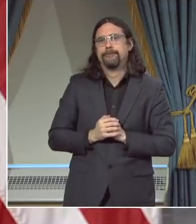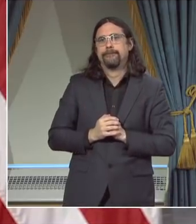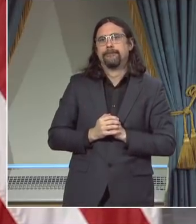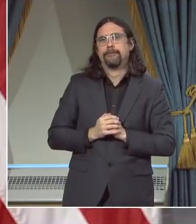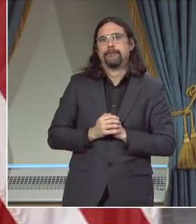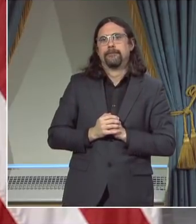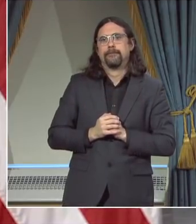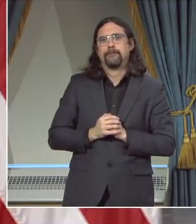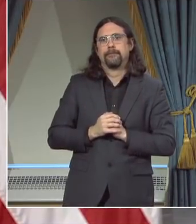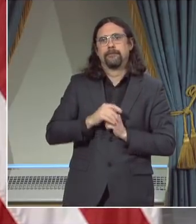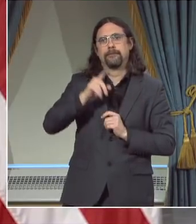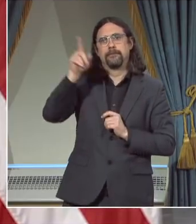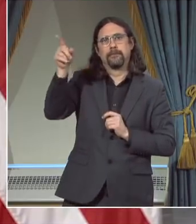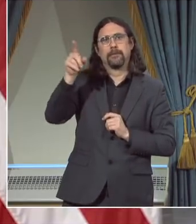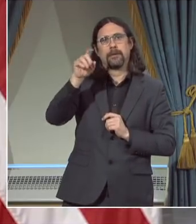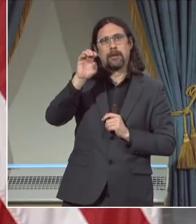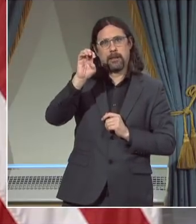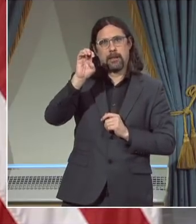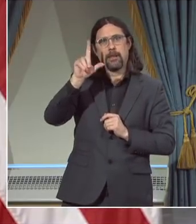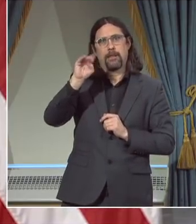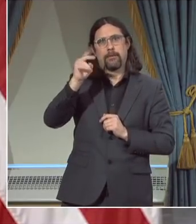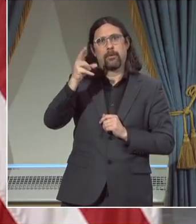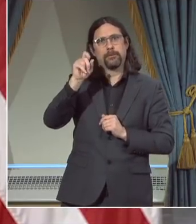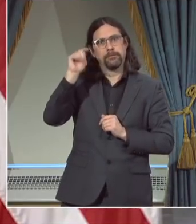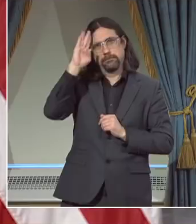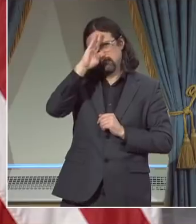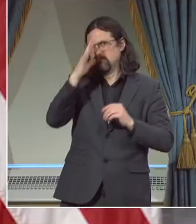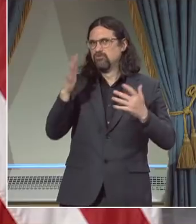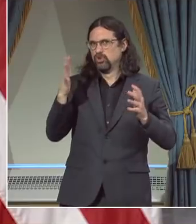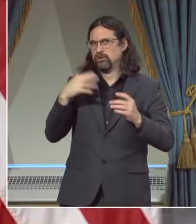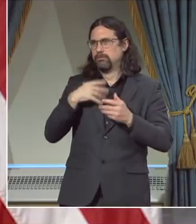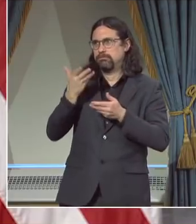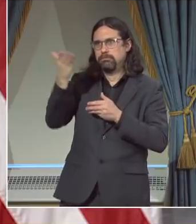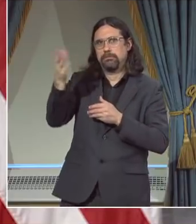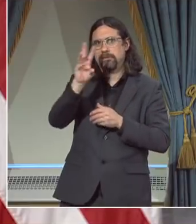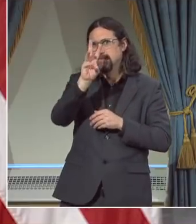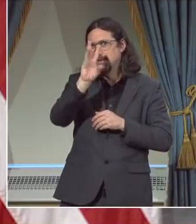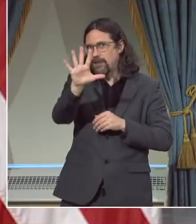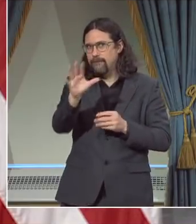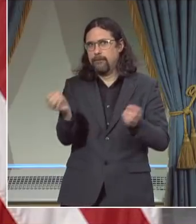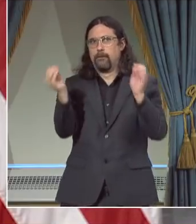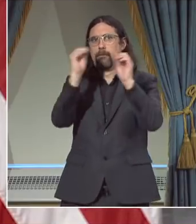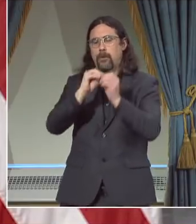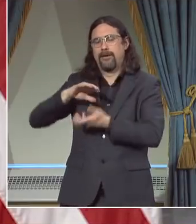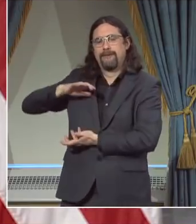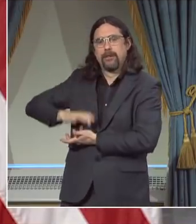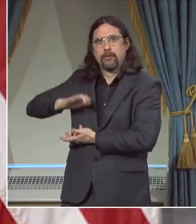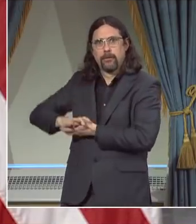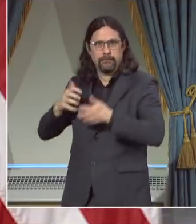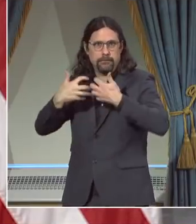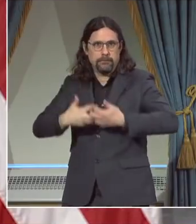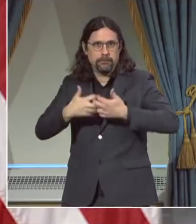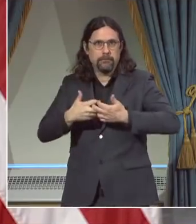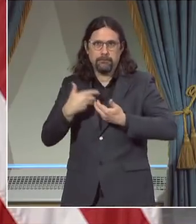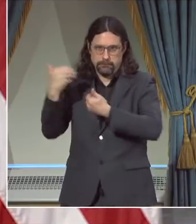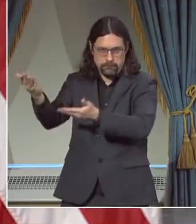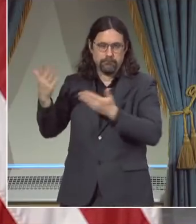ALSOVENTILATORS, WE HAVE ADDED 55 VENTILATORS TO ELMHURST AND WILL